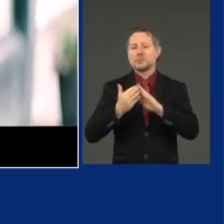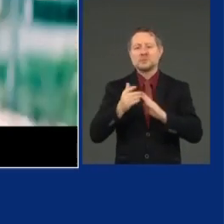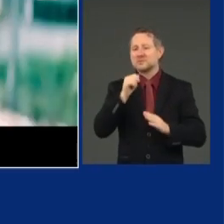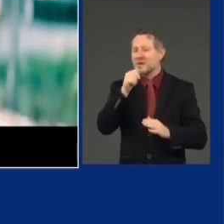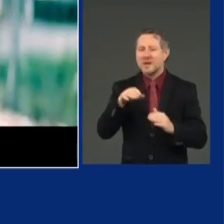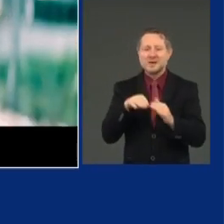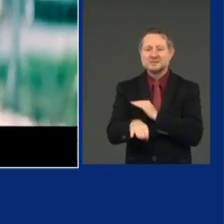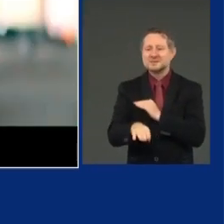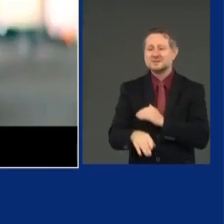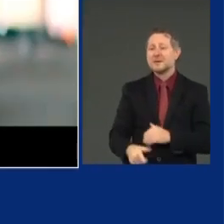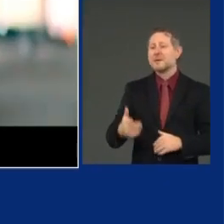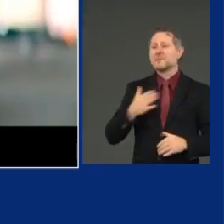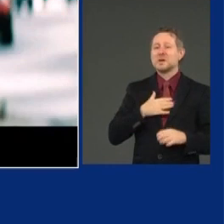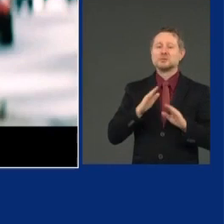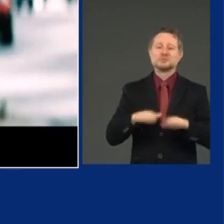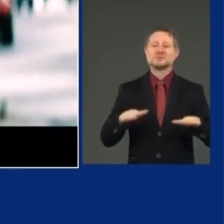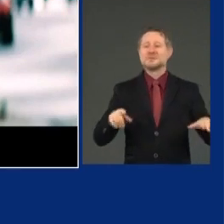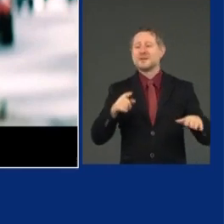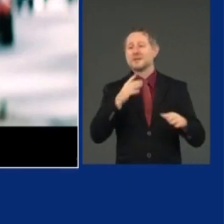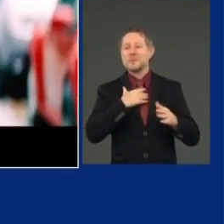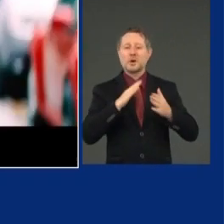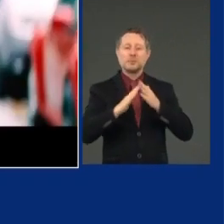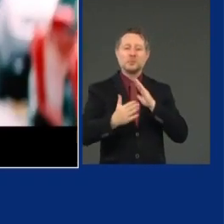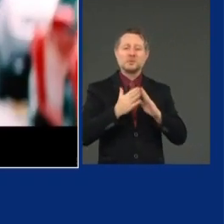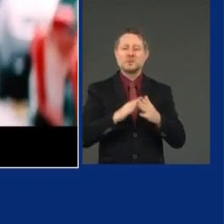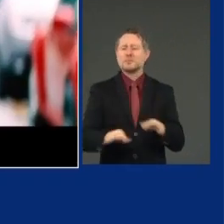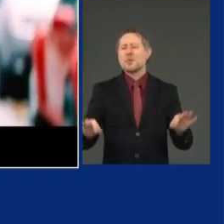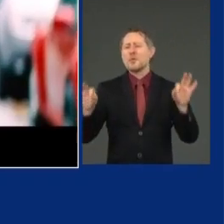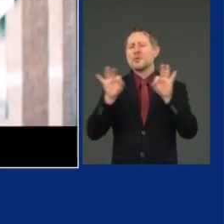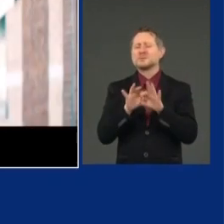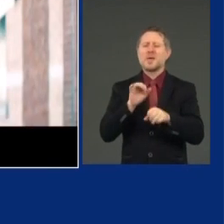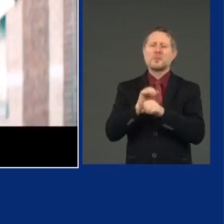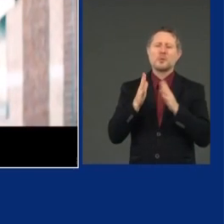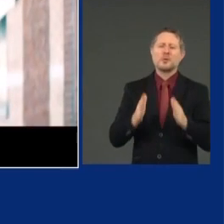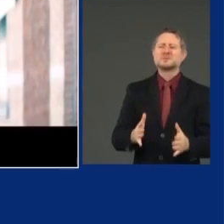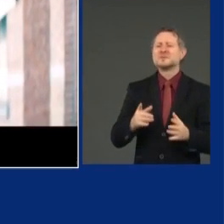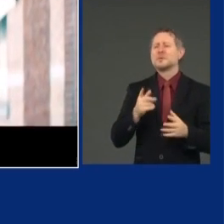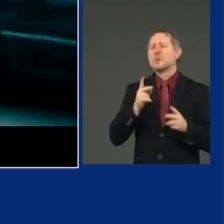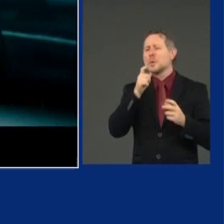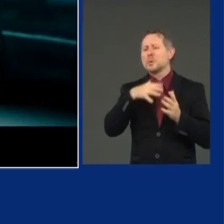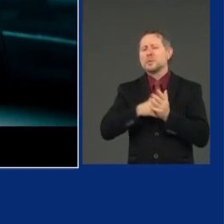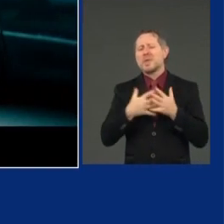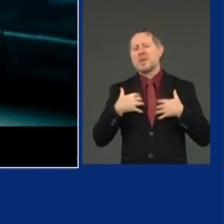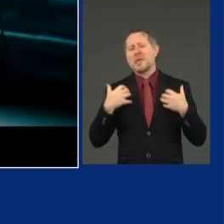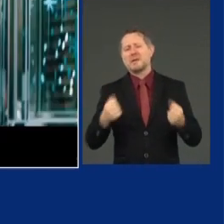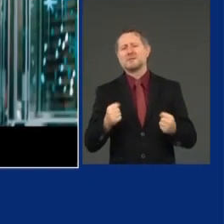NURSES AND DOCTORS. FOR MY FATHER. FOR THE MARGINALIZED COMMUNITIES WHO DON'T HAVE